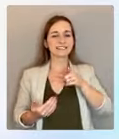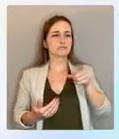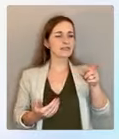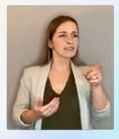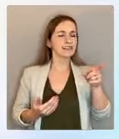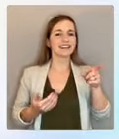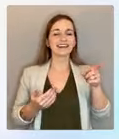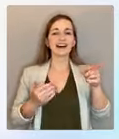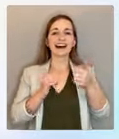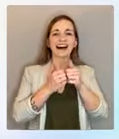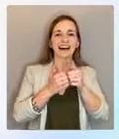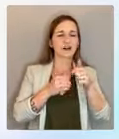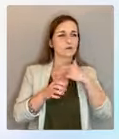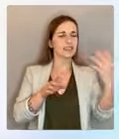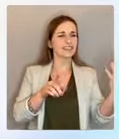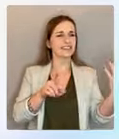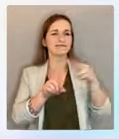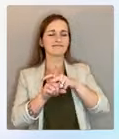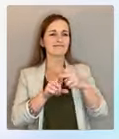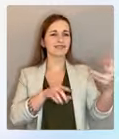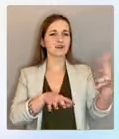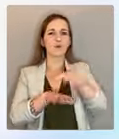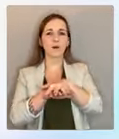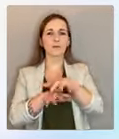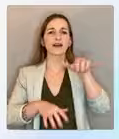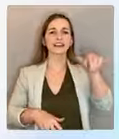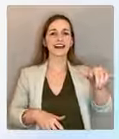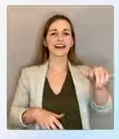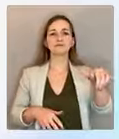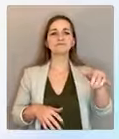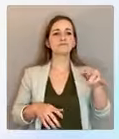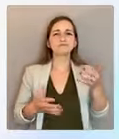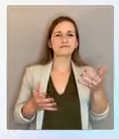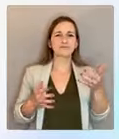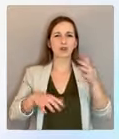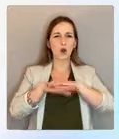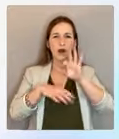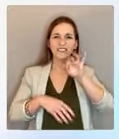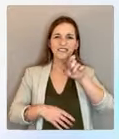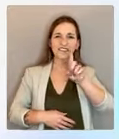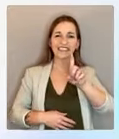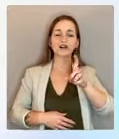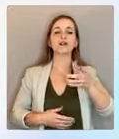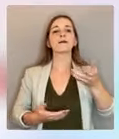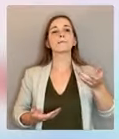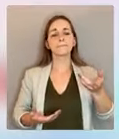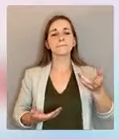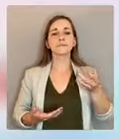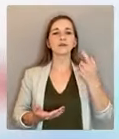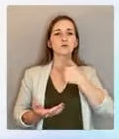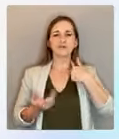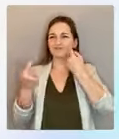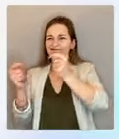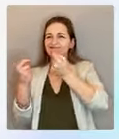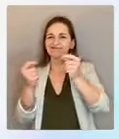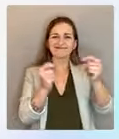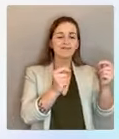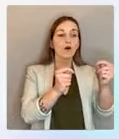But this wouldn't really work for a game where you need to be on the field. And we tried a lot of prototypes, but the one that worked the best